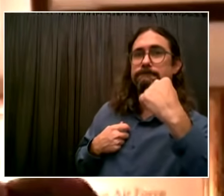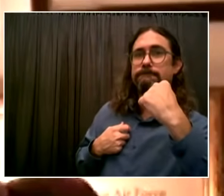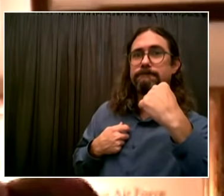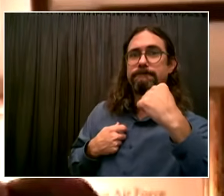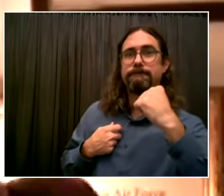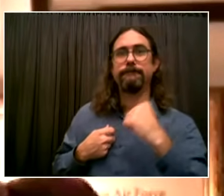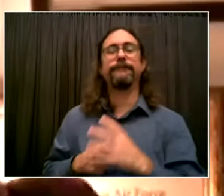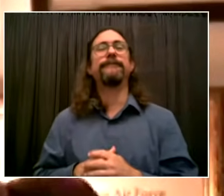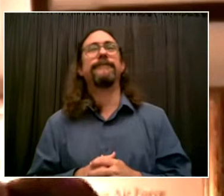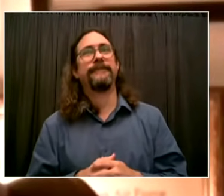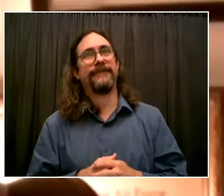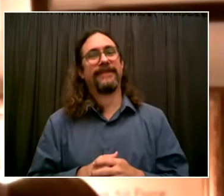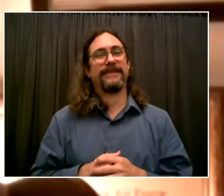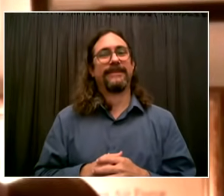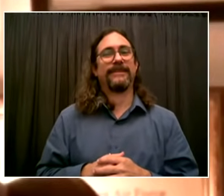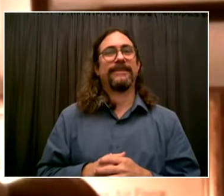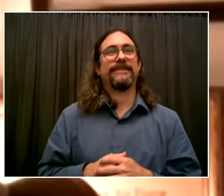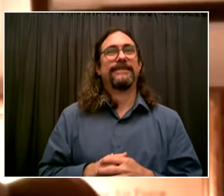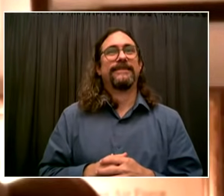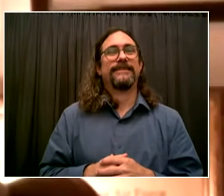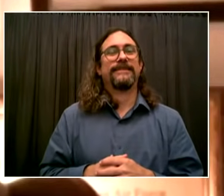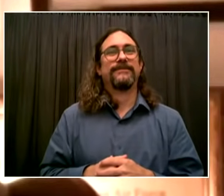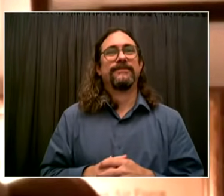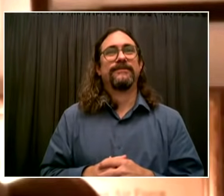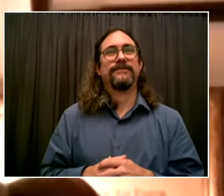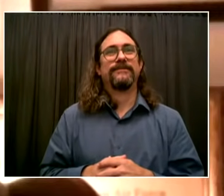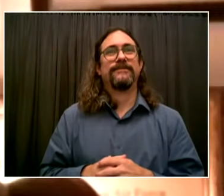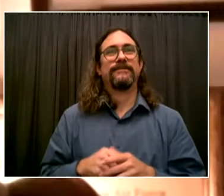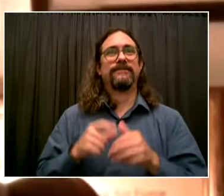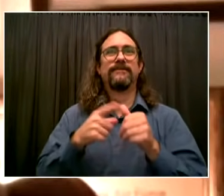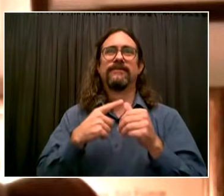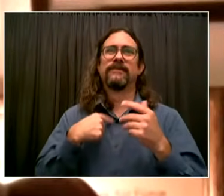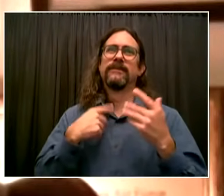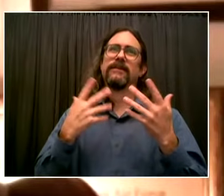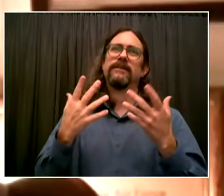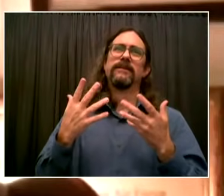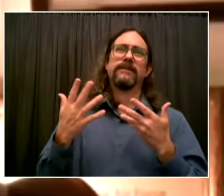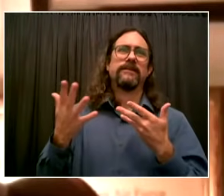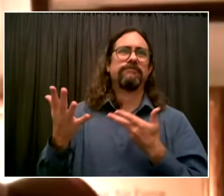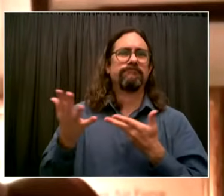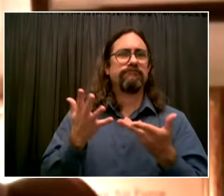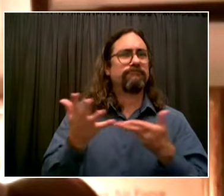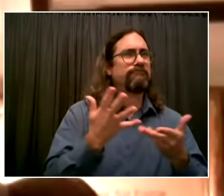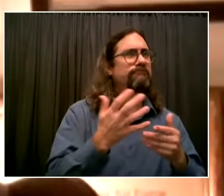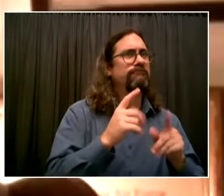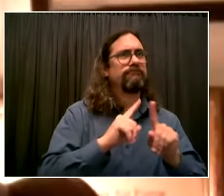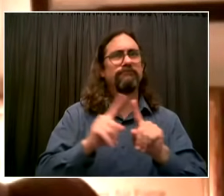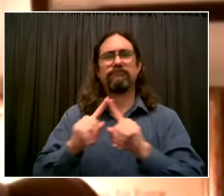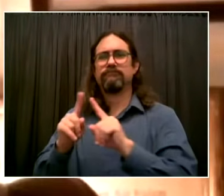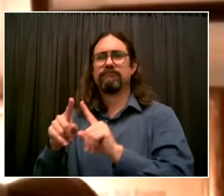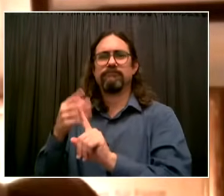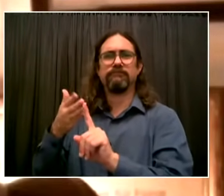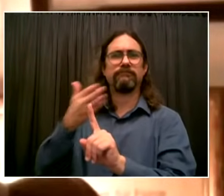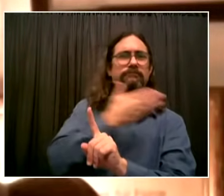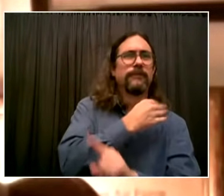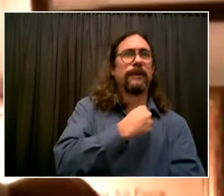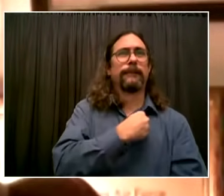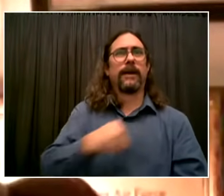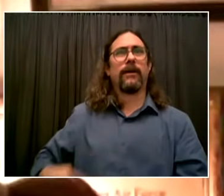YOU, CAN YOU HEAR ME FIRST OF ALL? YES, INDEED, CLIFTON.